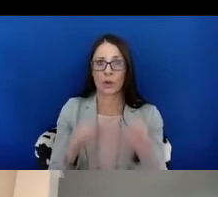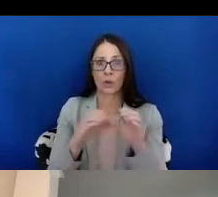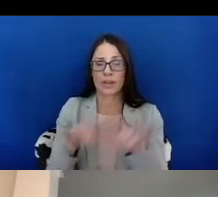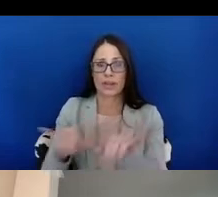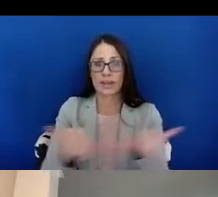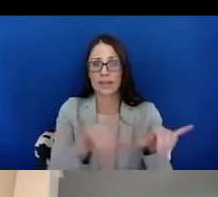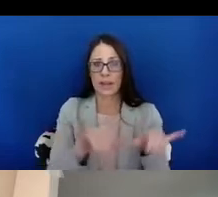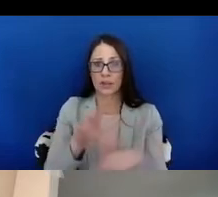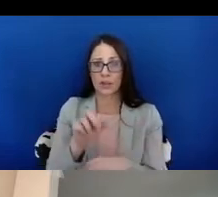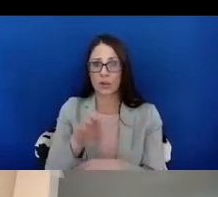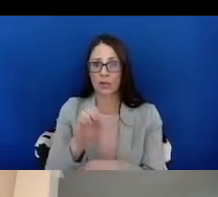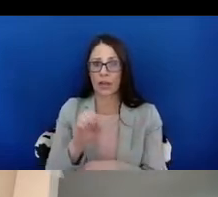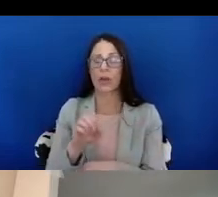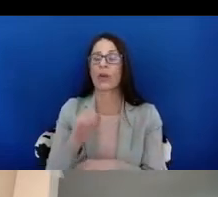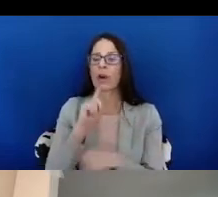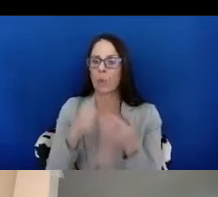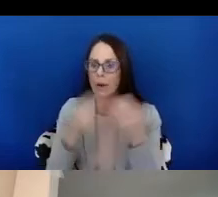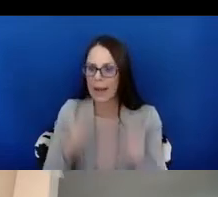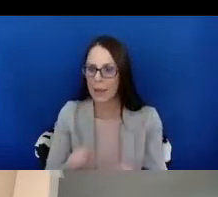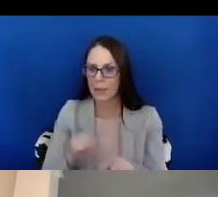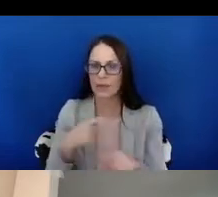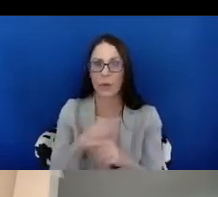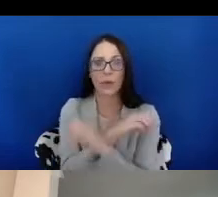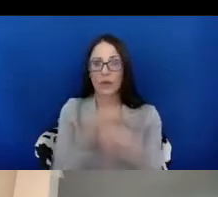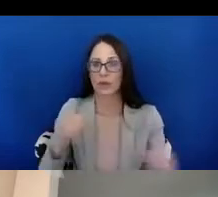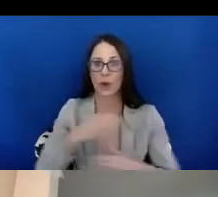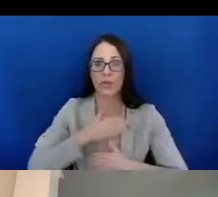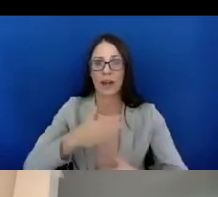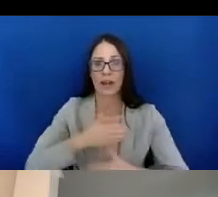when there are no ventilators are not enough beds were not enough nurses.